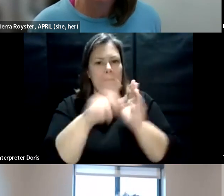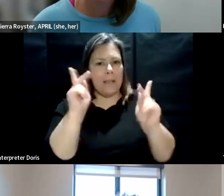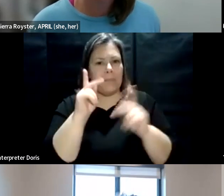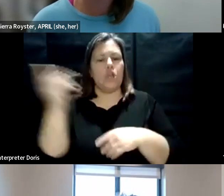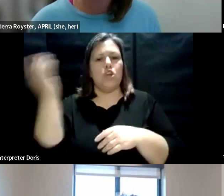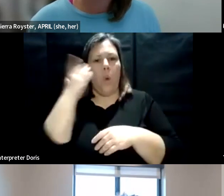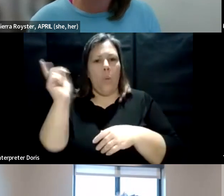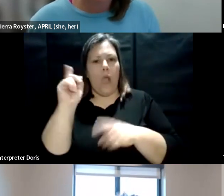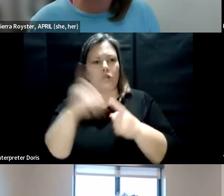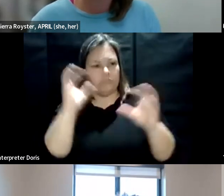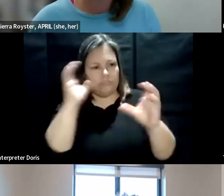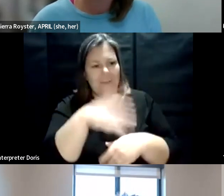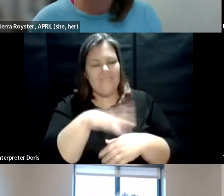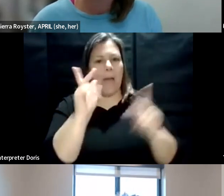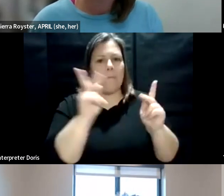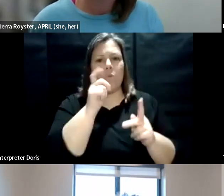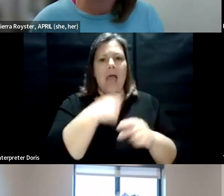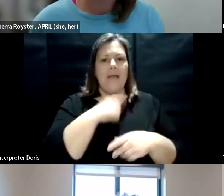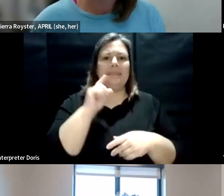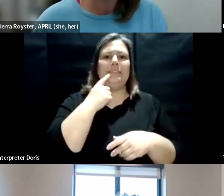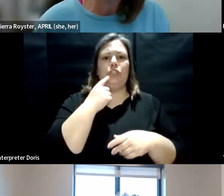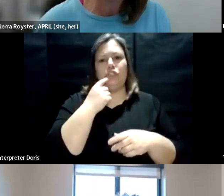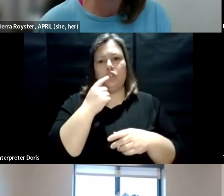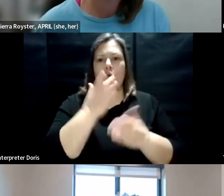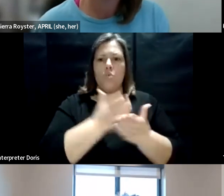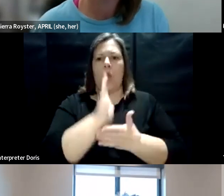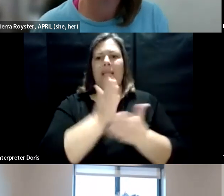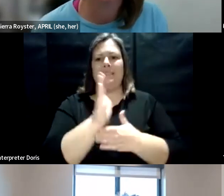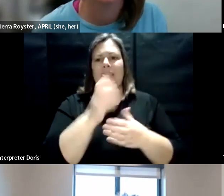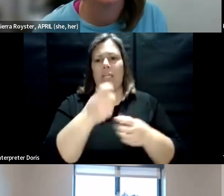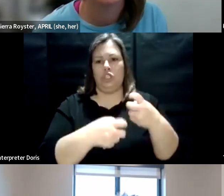So we did some prework, some surveys out, we did some interviews with consumers who really represent the consumers so that when CMS comes they know what to ask folks. Comes, they know what to ask folks, and they know where to find individuals that are having significant right issues.